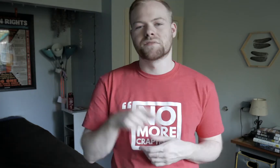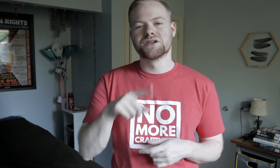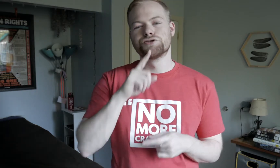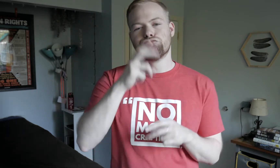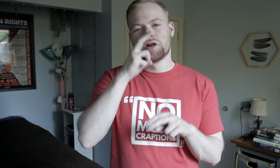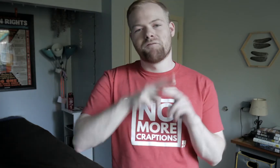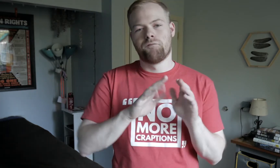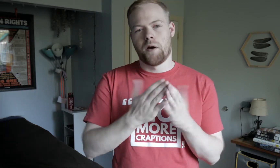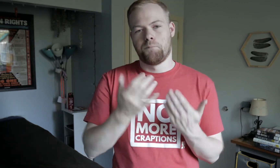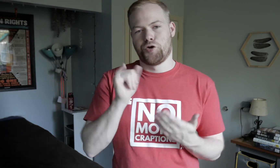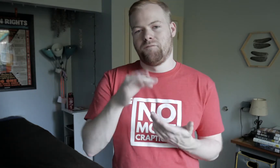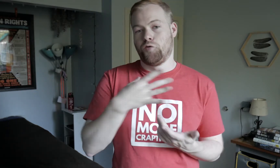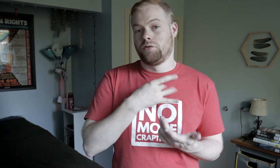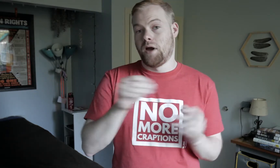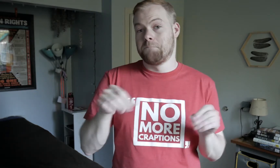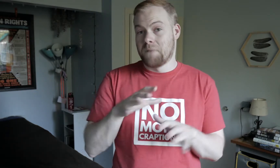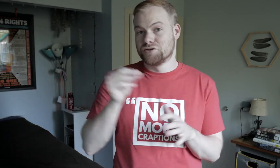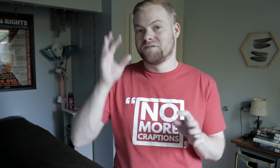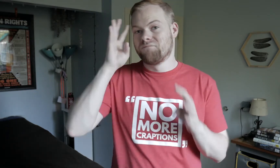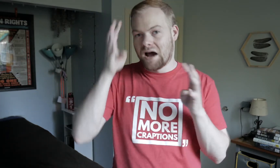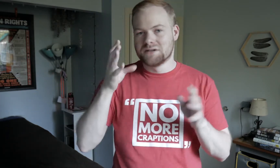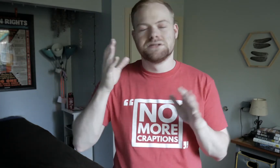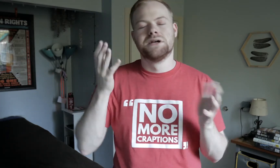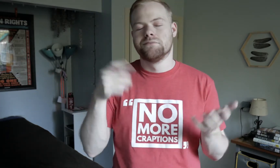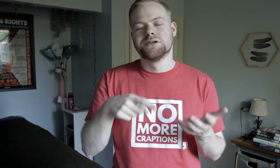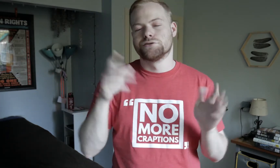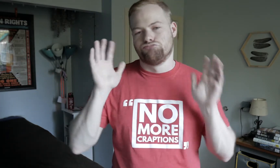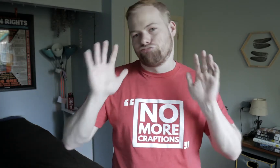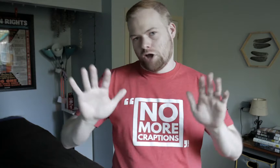This is a really fun book if you like magic and fantasy, this is great.